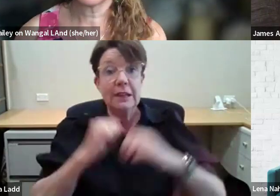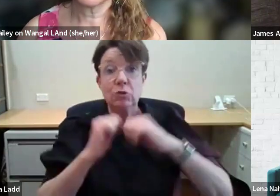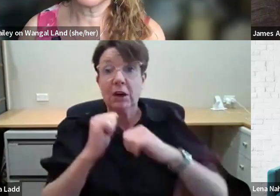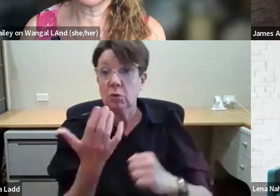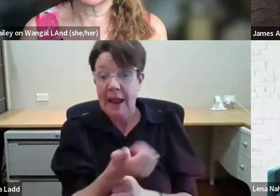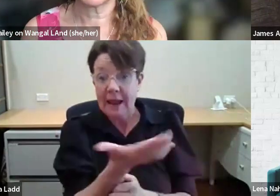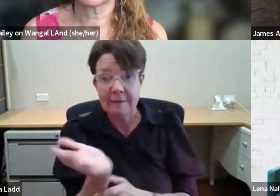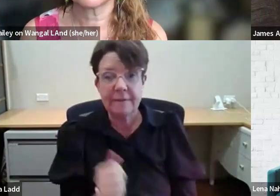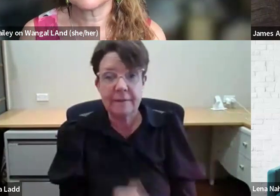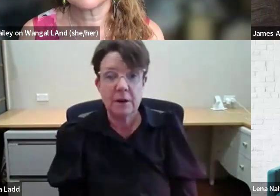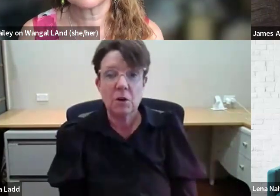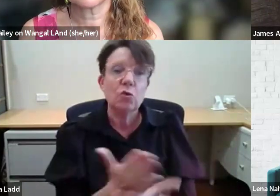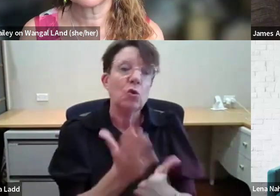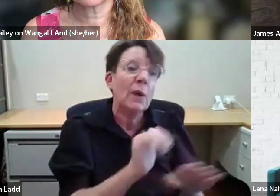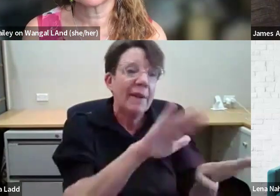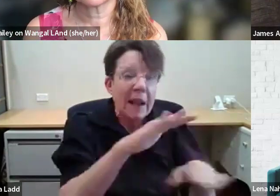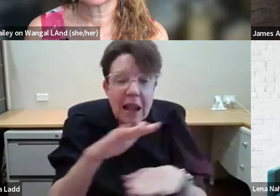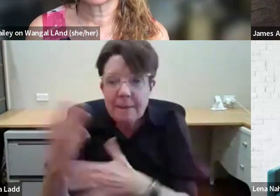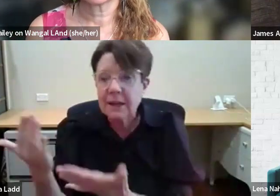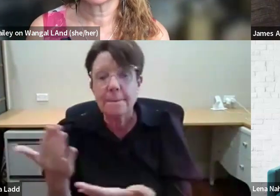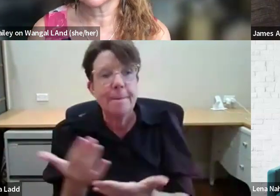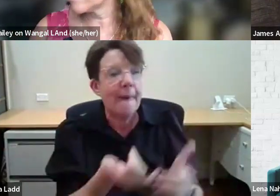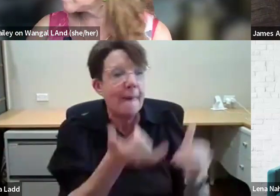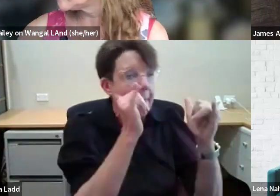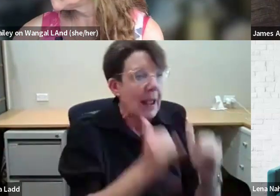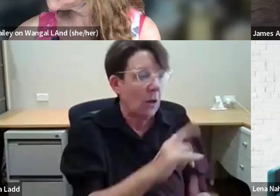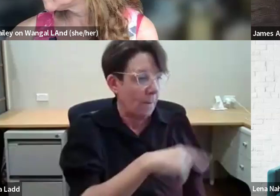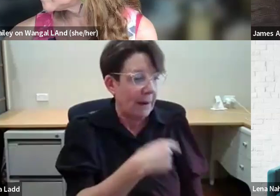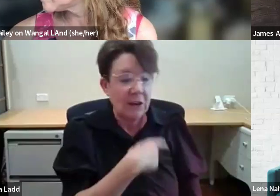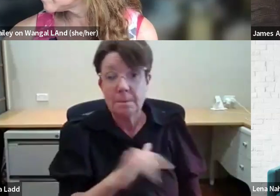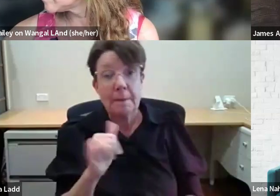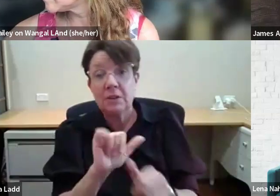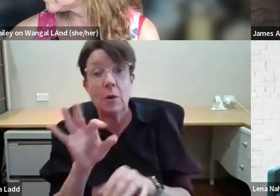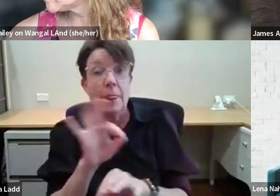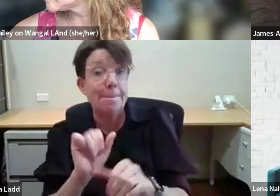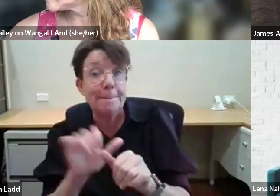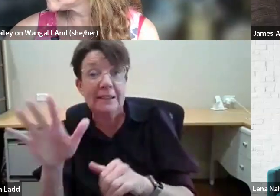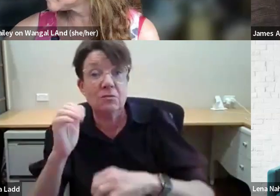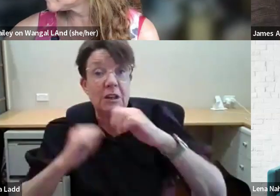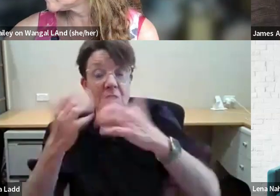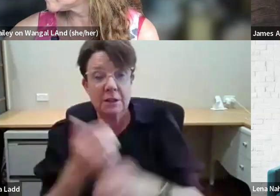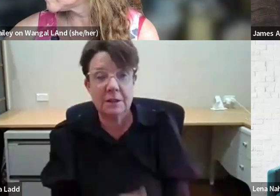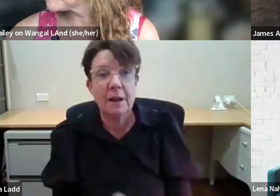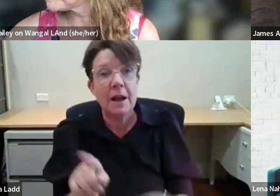use Pippa's were about reimagining our practice in the future, but it is what we have got and you